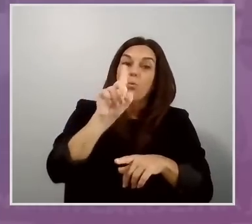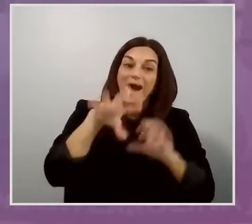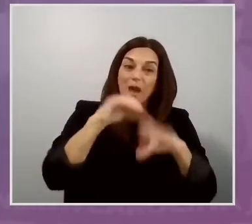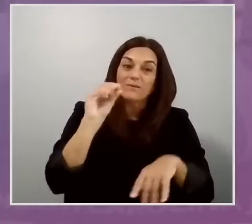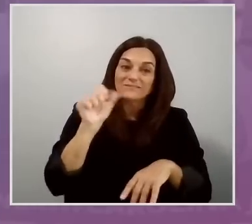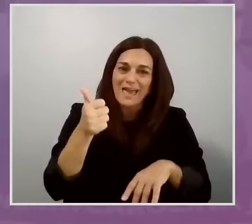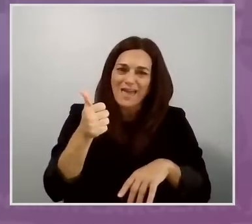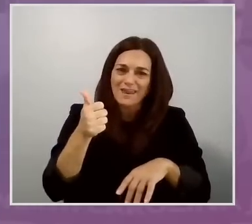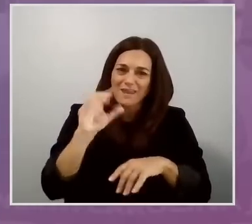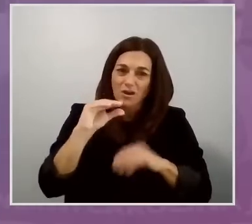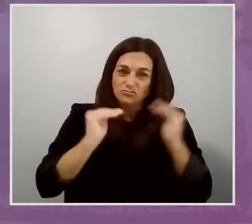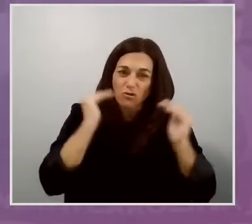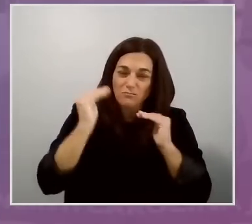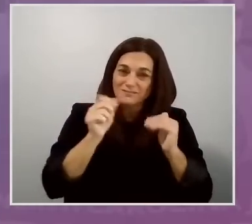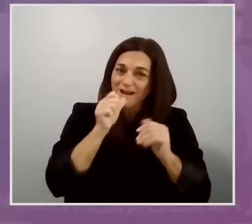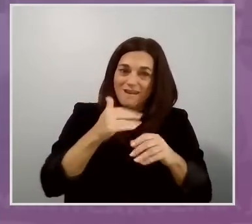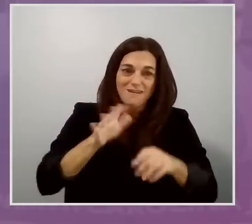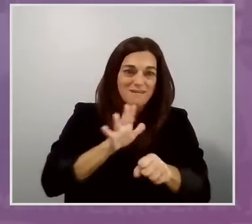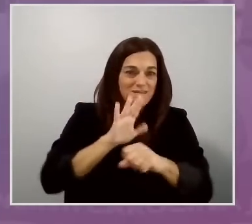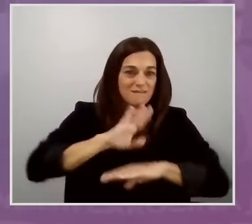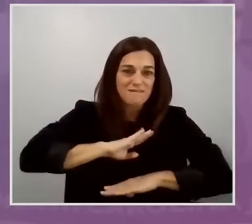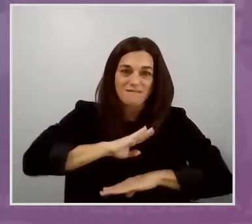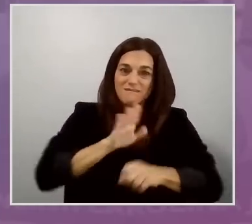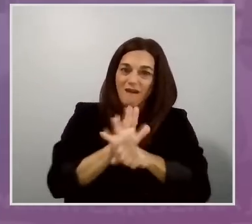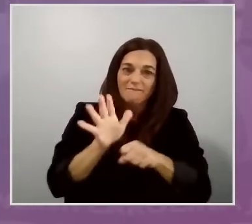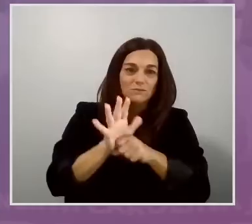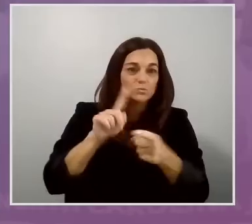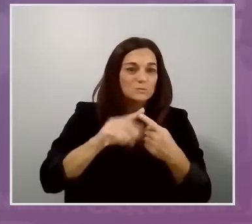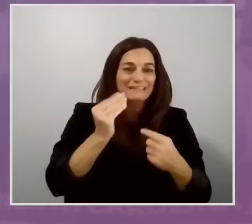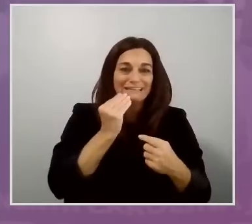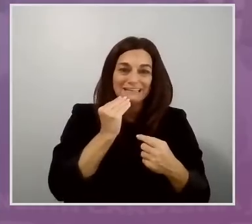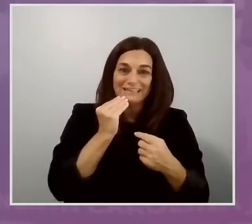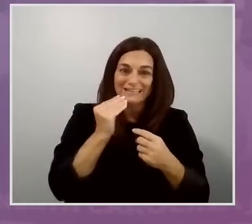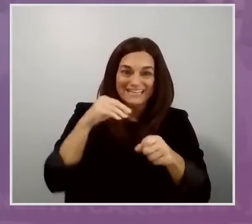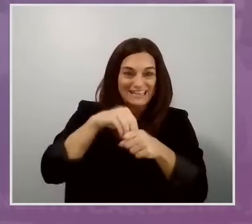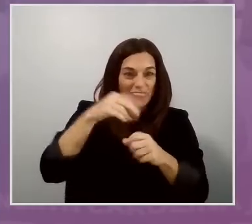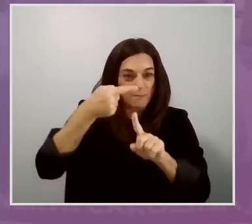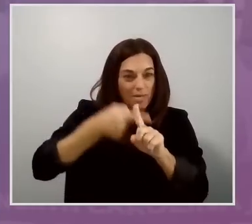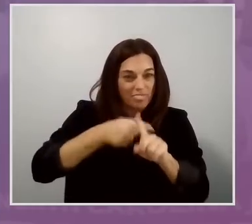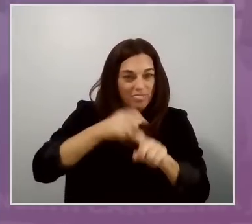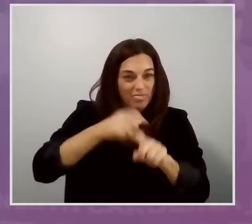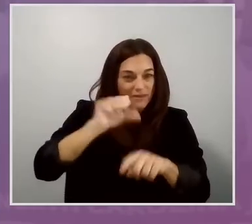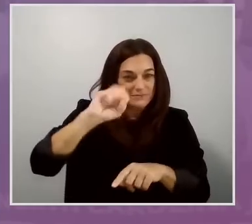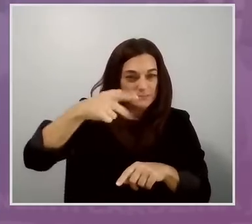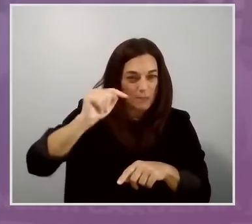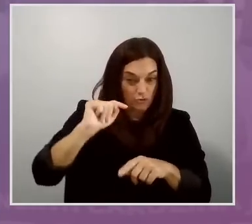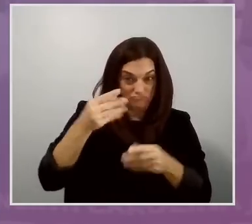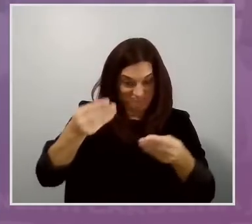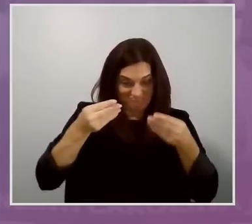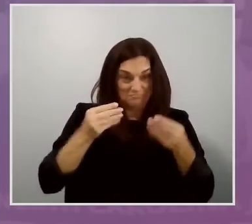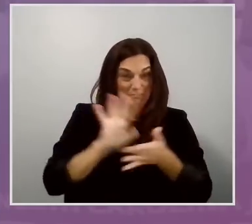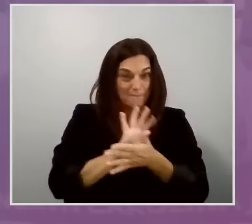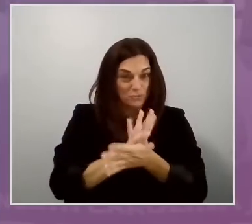UNEMPLOYMENT. IN NORTH CAROLINA ONE IN TEN ADULTS DID NOT HAVE ENOUGH TO EAT IN THE MONTH OF SEPTEMBER. THAT'S WHAT WE HAVE IN TERMS